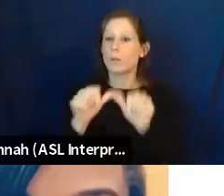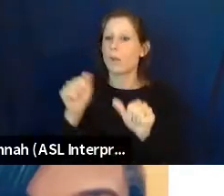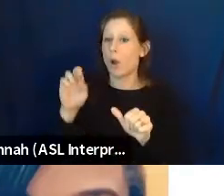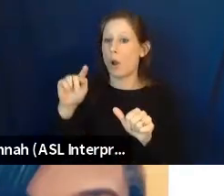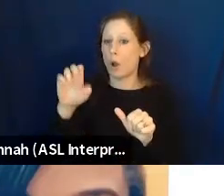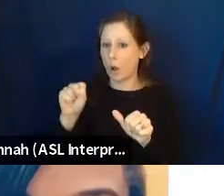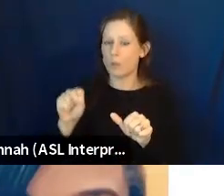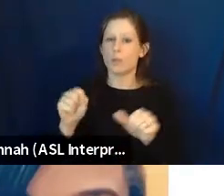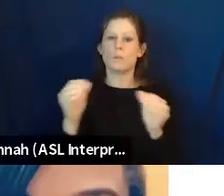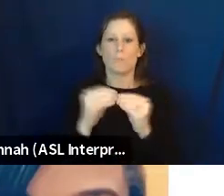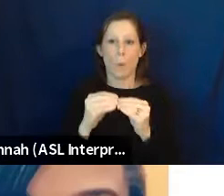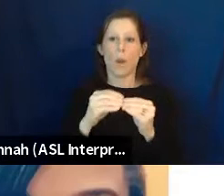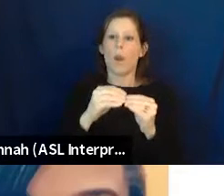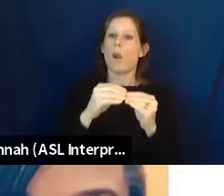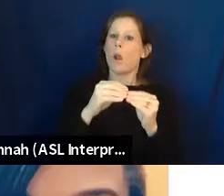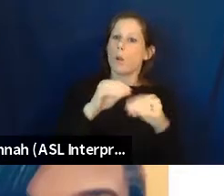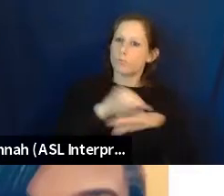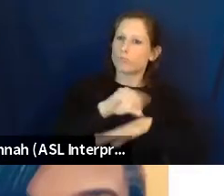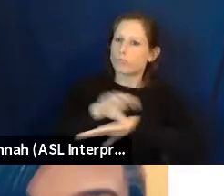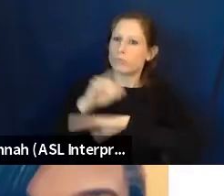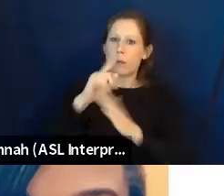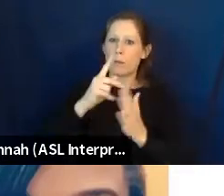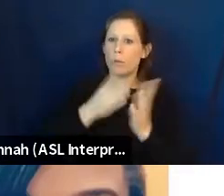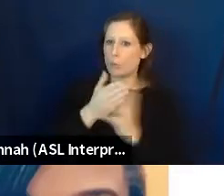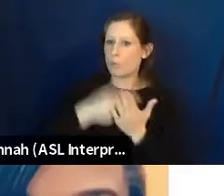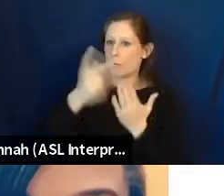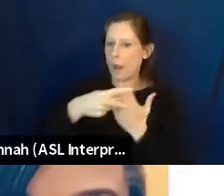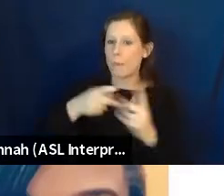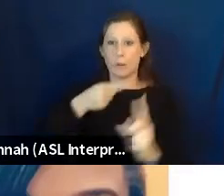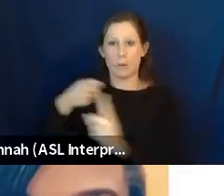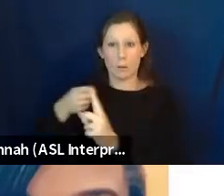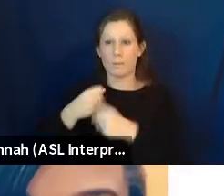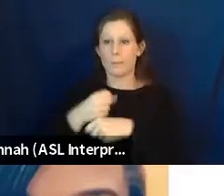a variety of programs and grants with the goal of ensuring our region is rich with arts